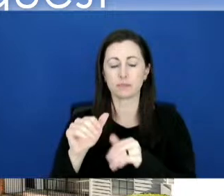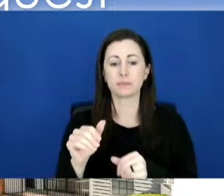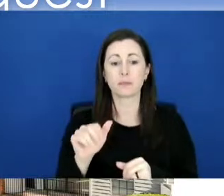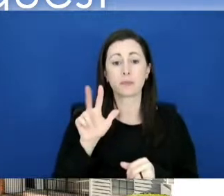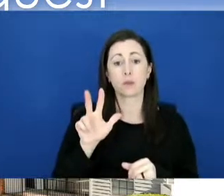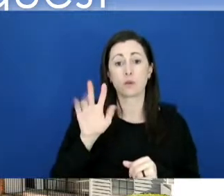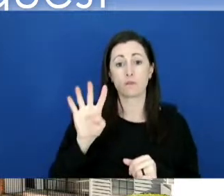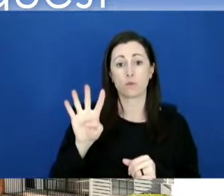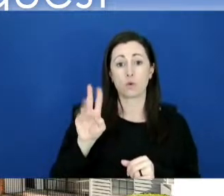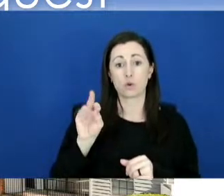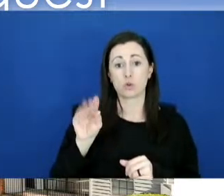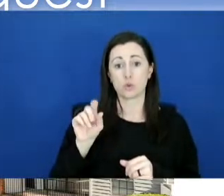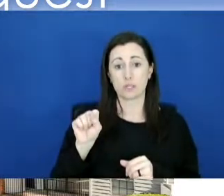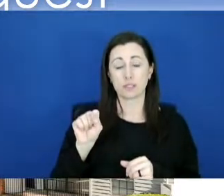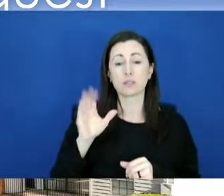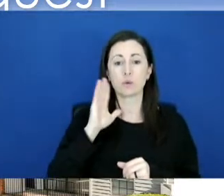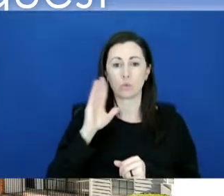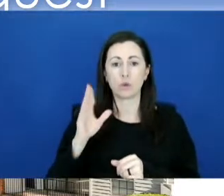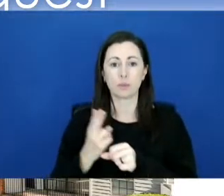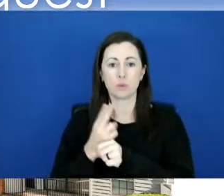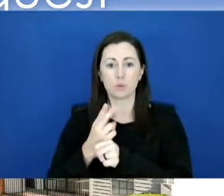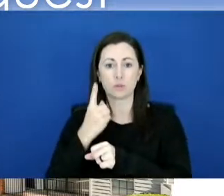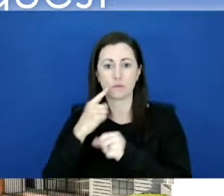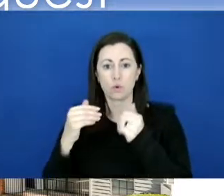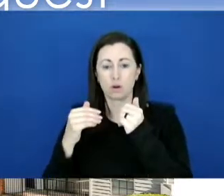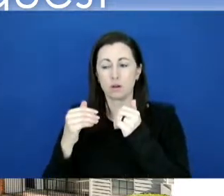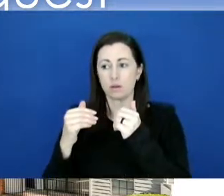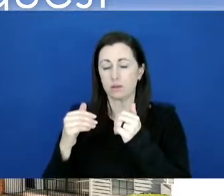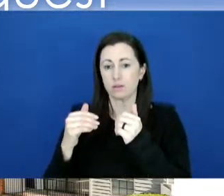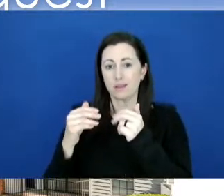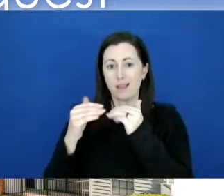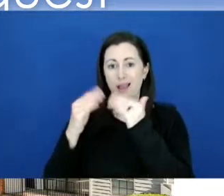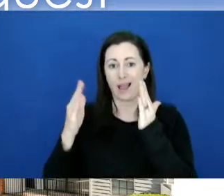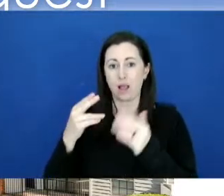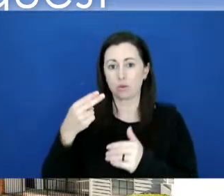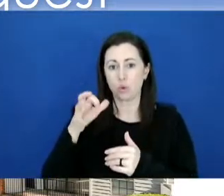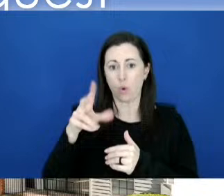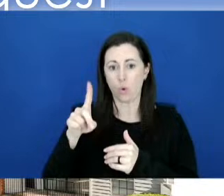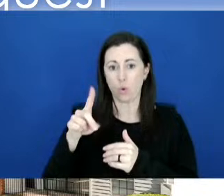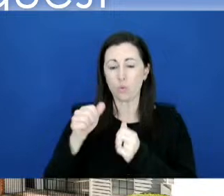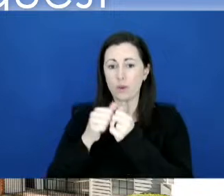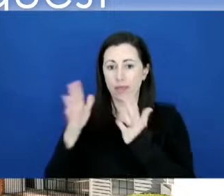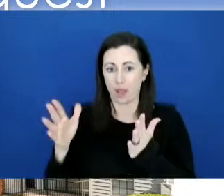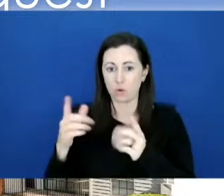OF THE DEED RESTRICTION.